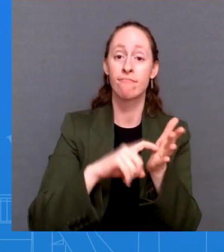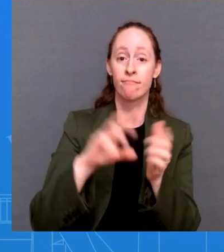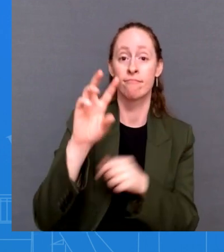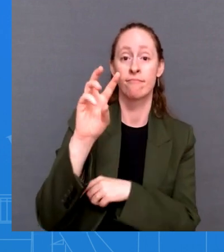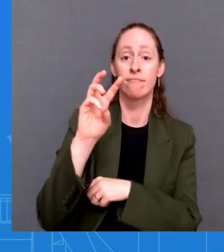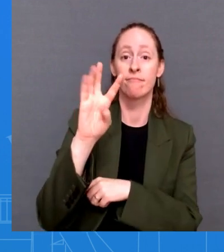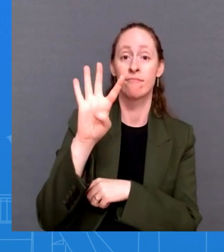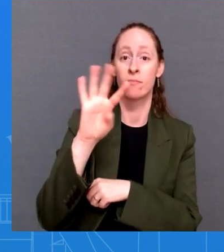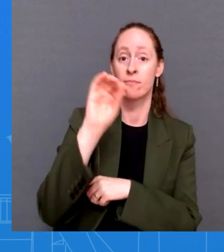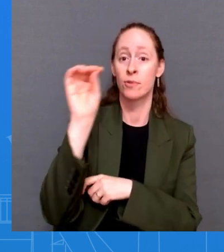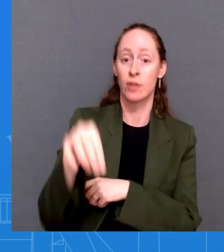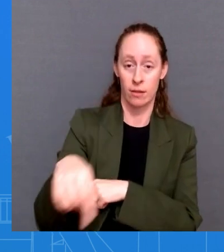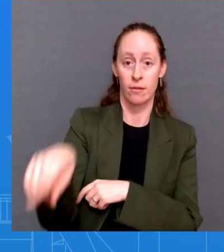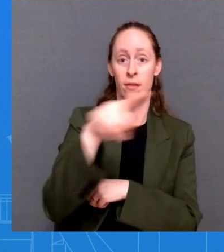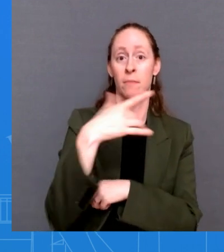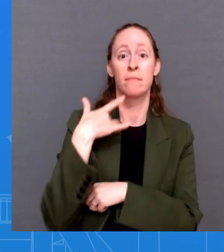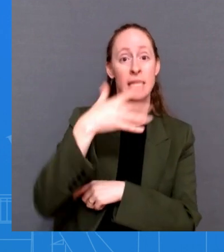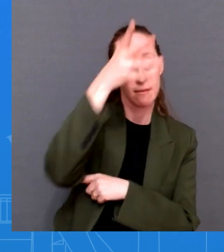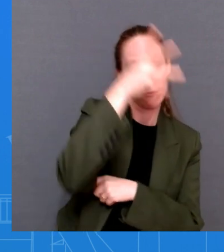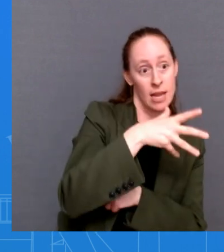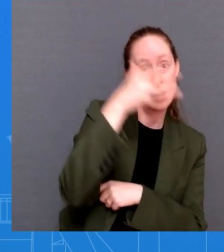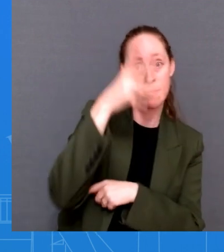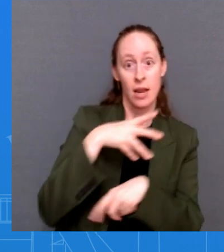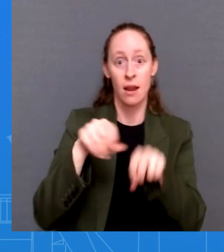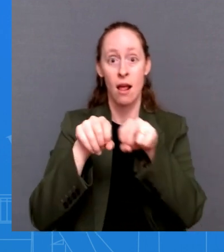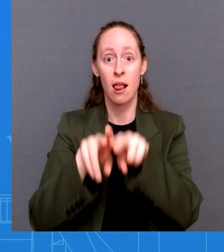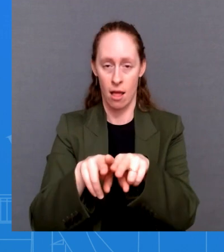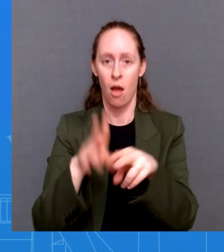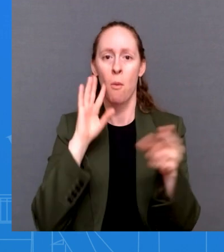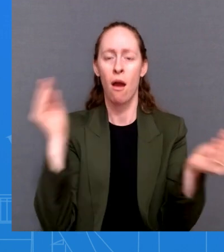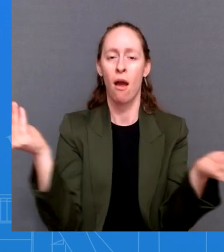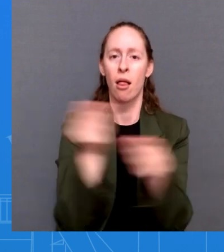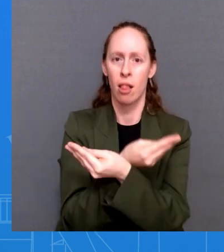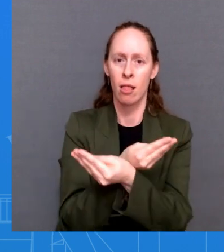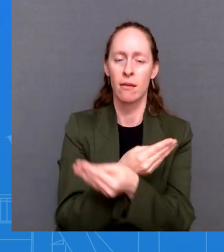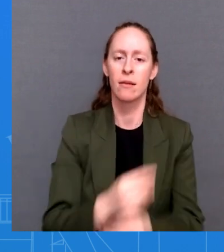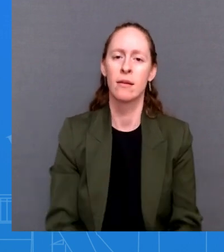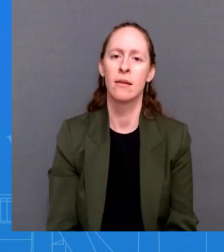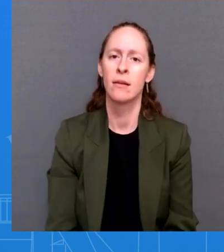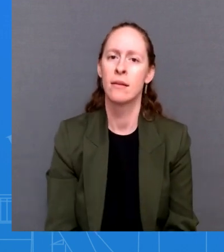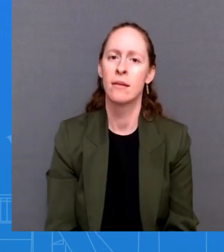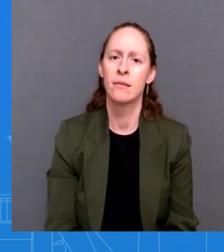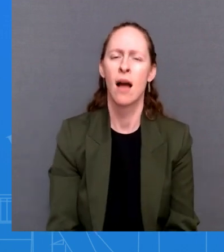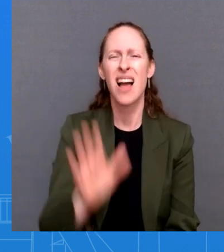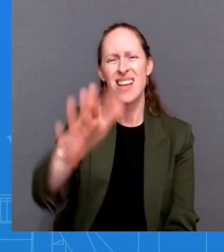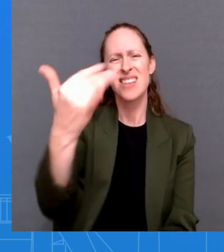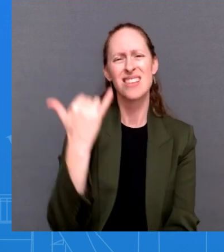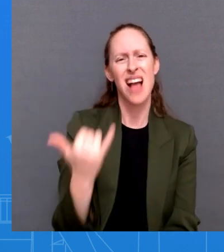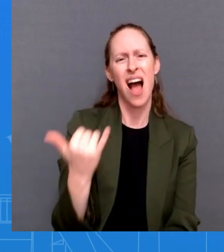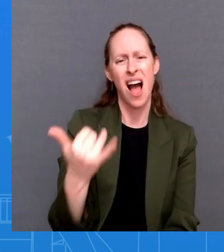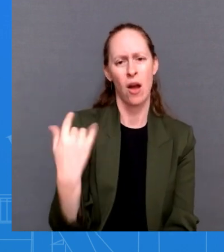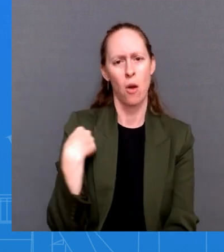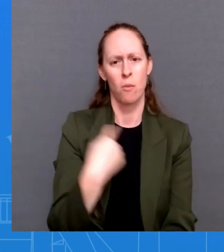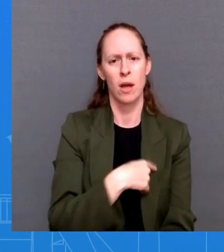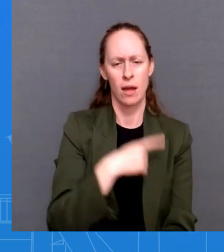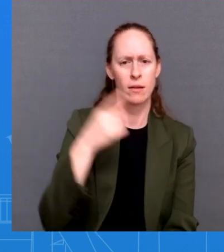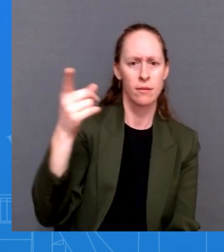and other men who have sex with men. Today, the CDC and ANWR reports that a special monkeypox survey of participants